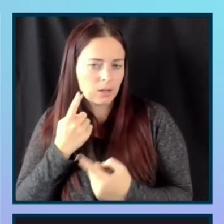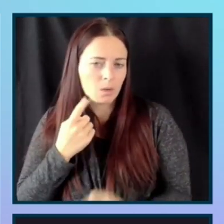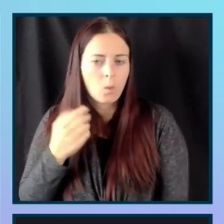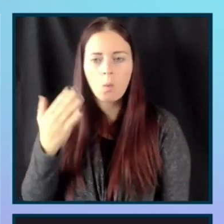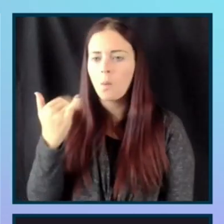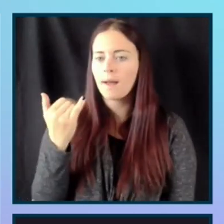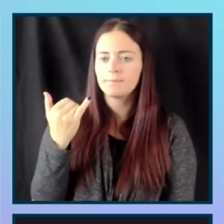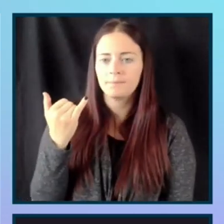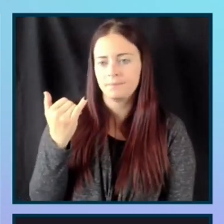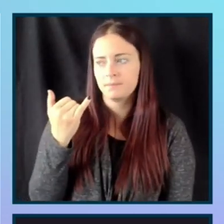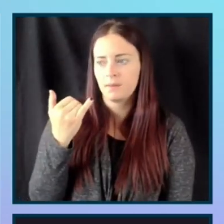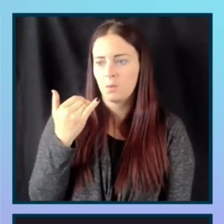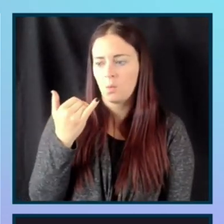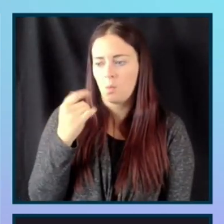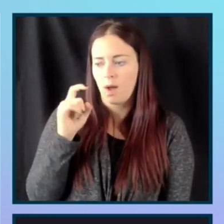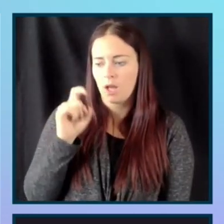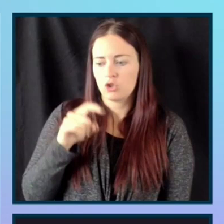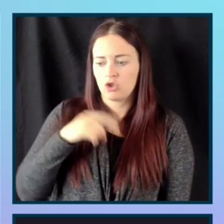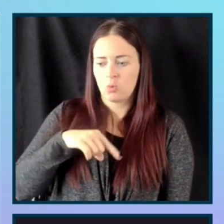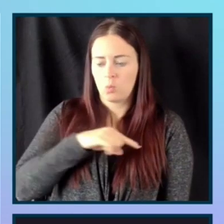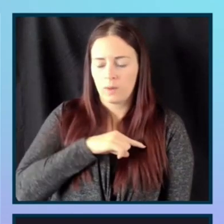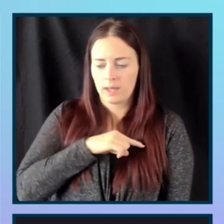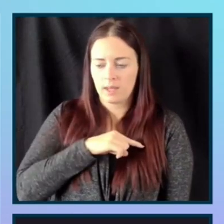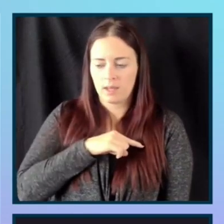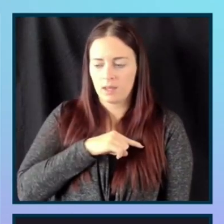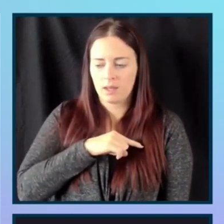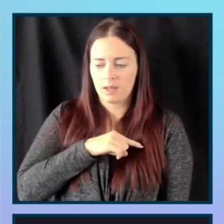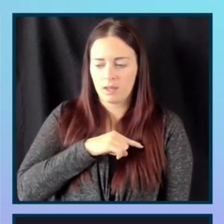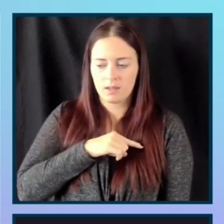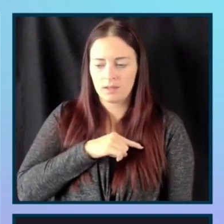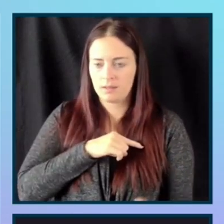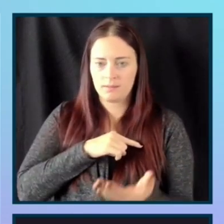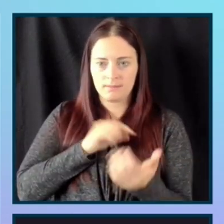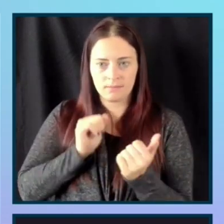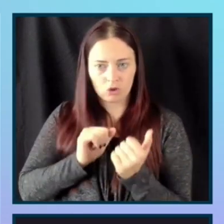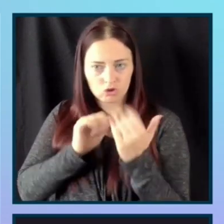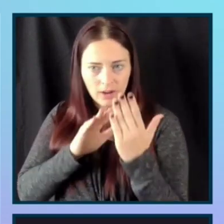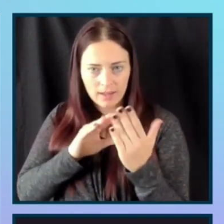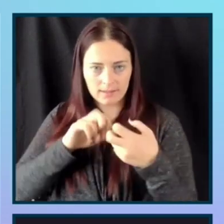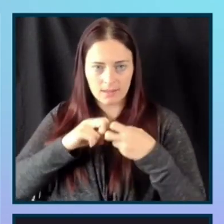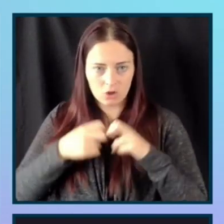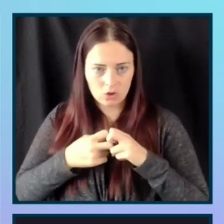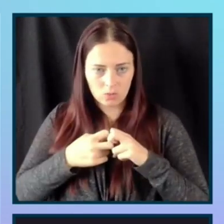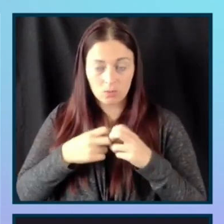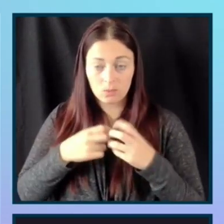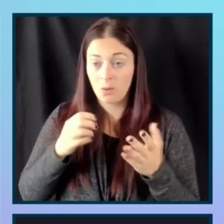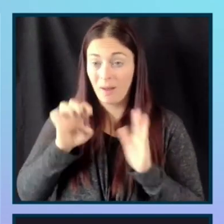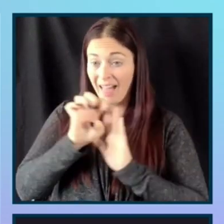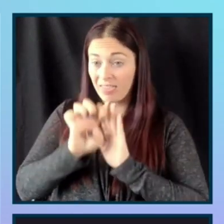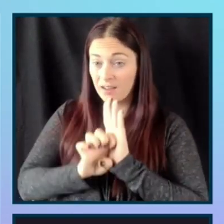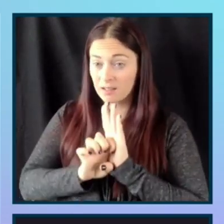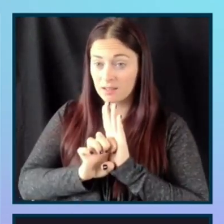And should we do it, maybe even more than why? So what should we consider ethically? When we're speaking about data,